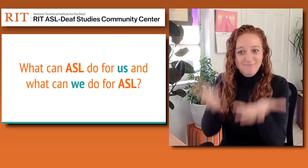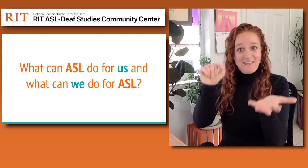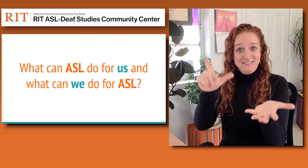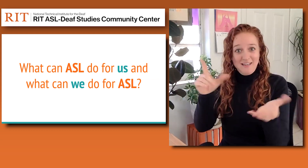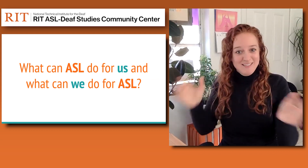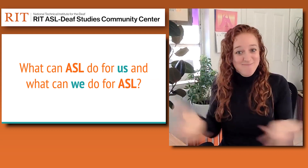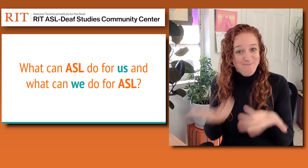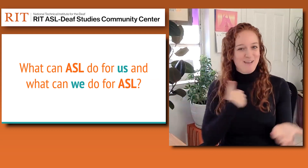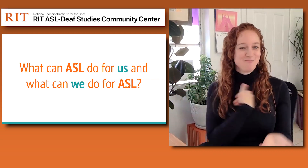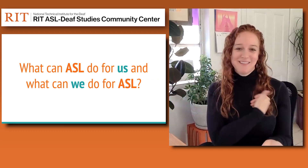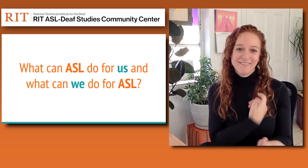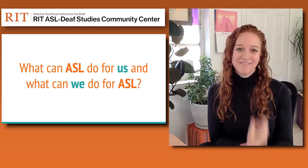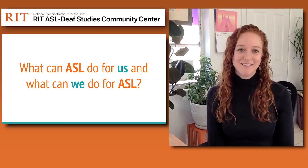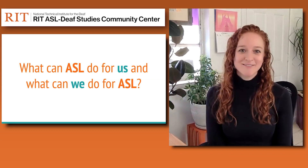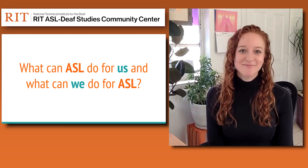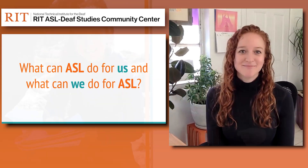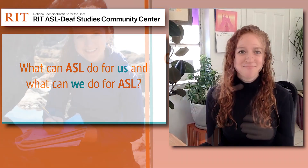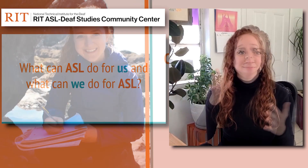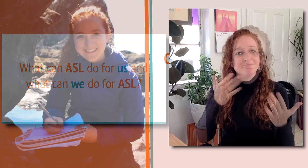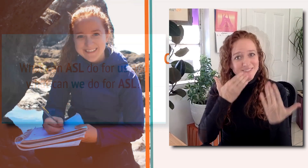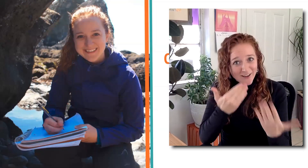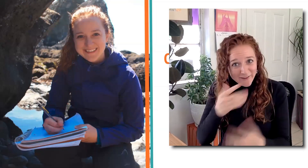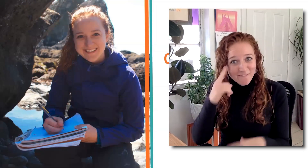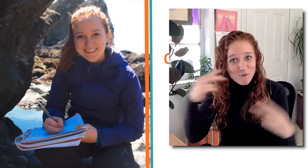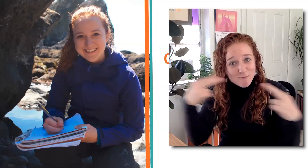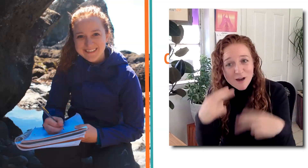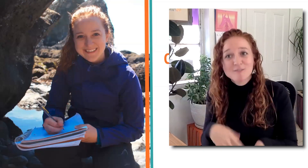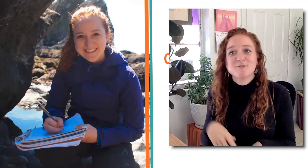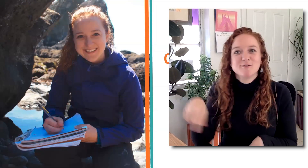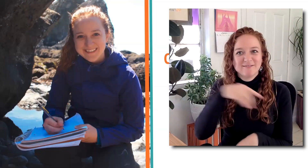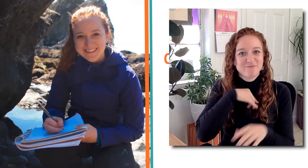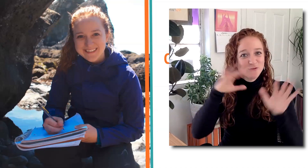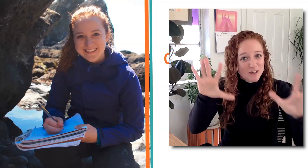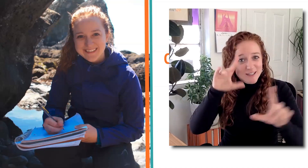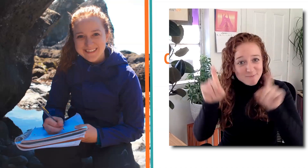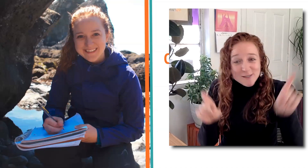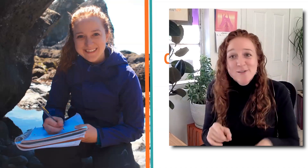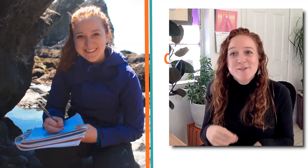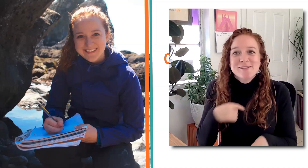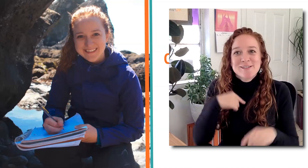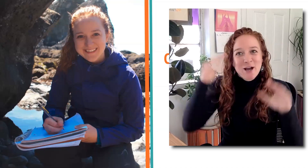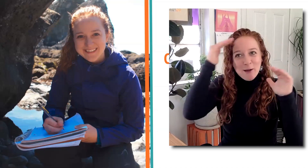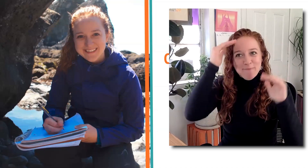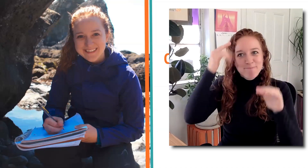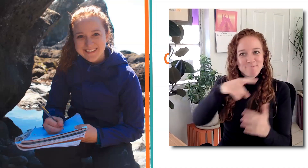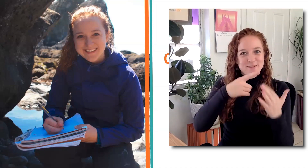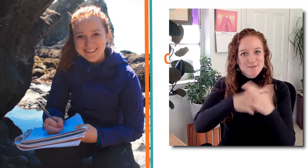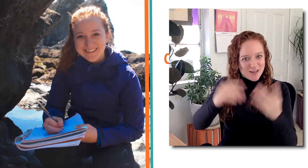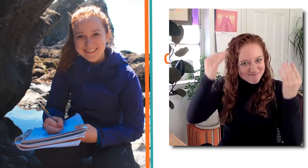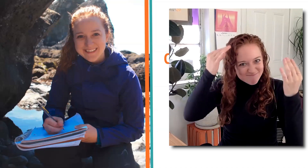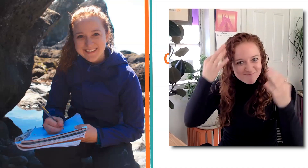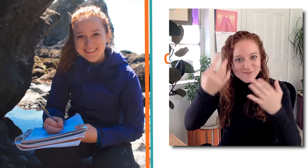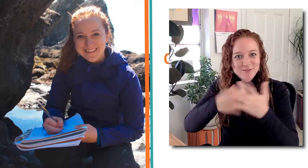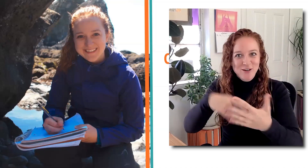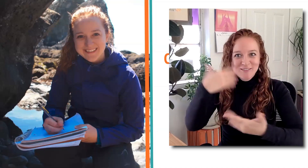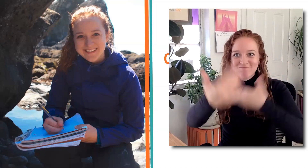and expand our ASL as well. I just want to say thank you so much for your time and attention and your thoughtful questions.